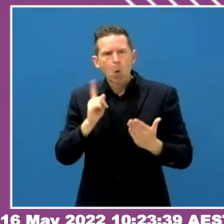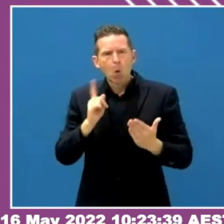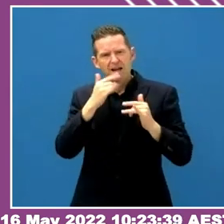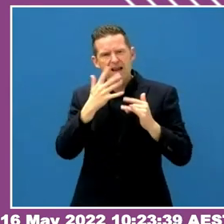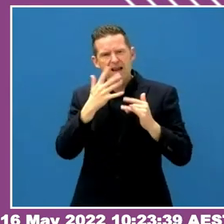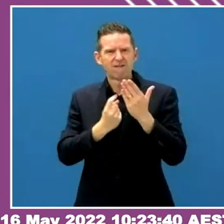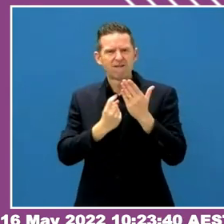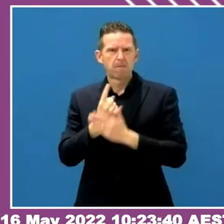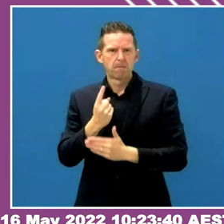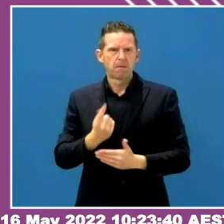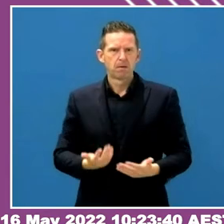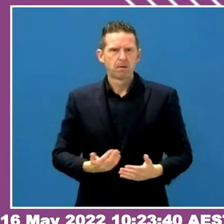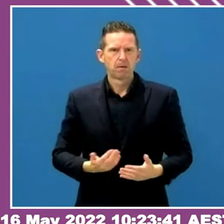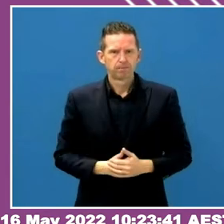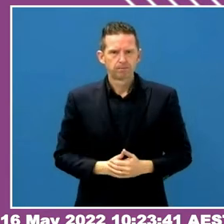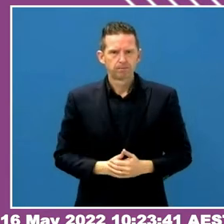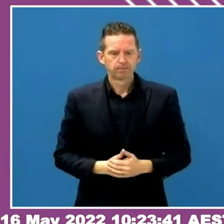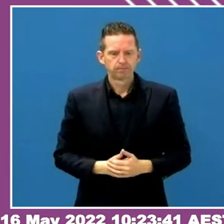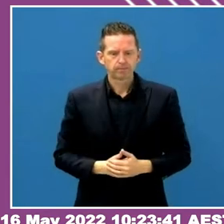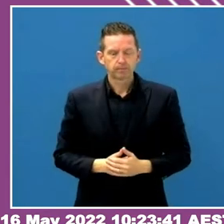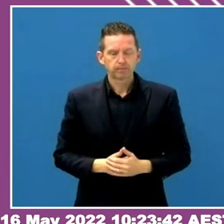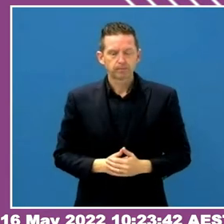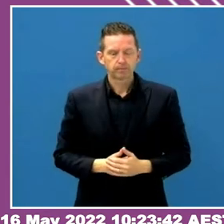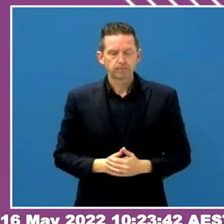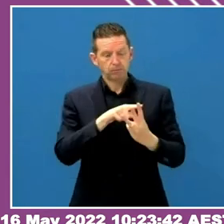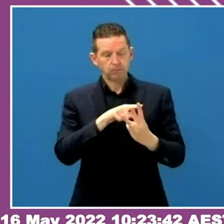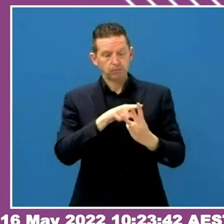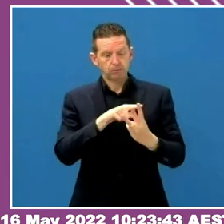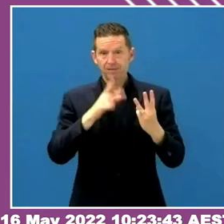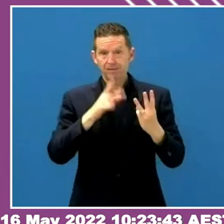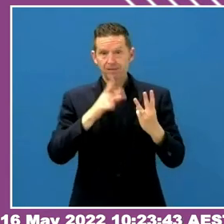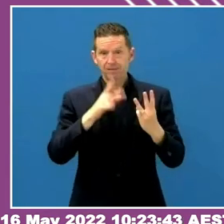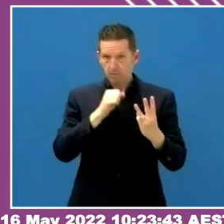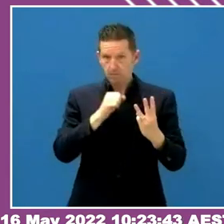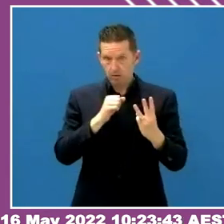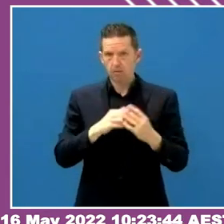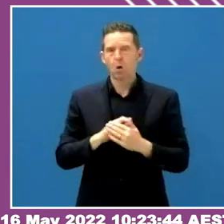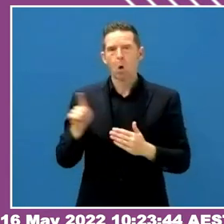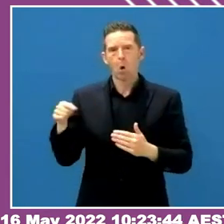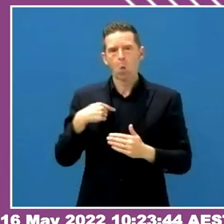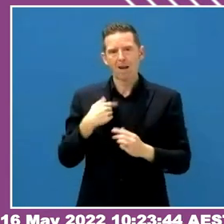In order to protect Jason, Toby and Simon's identities, we have also given pseudonyms to